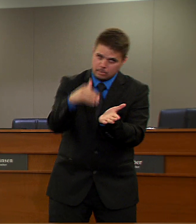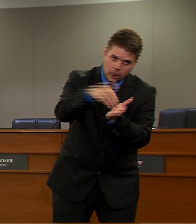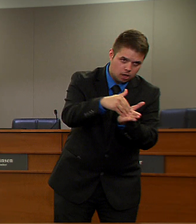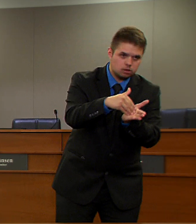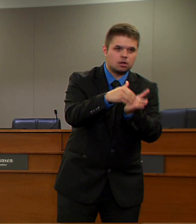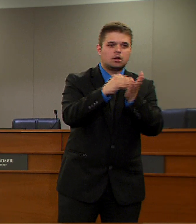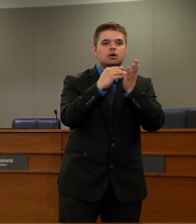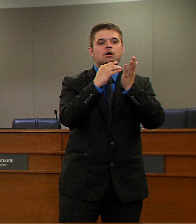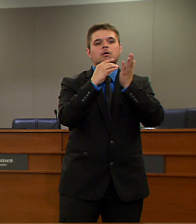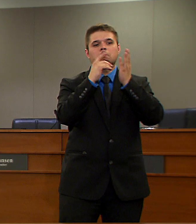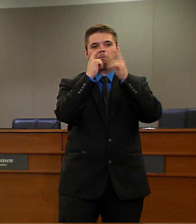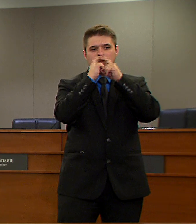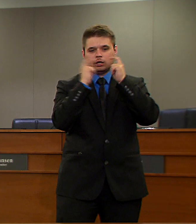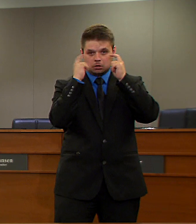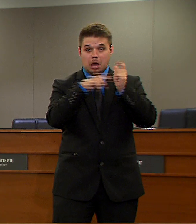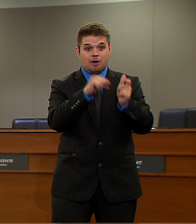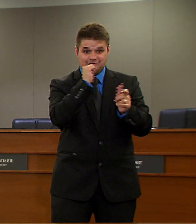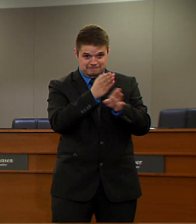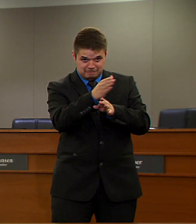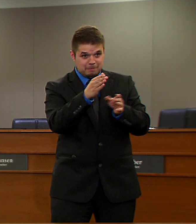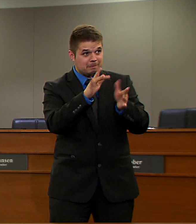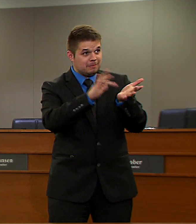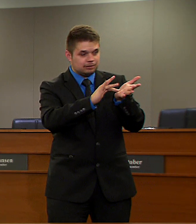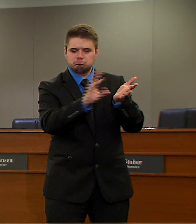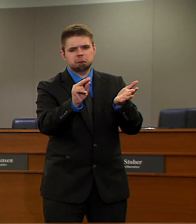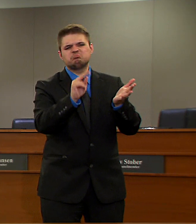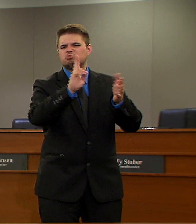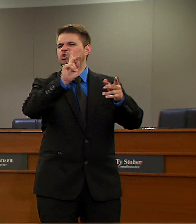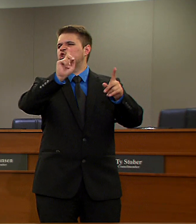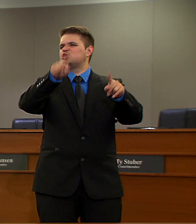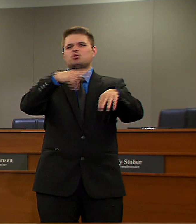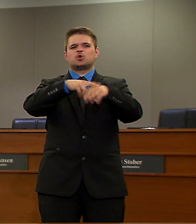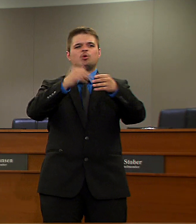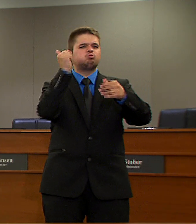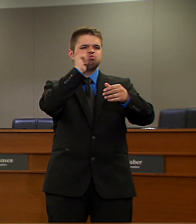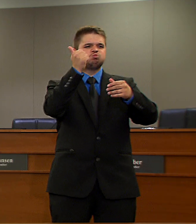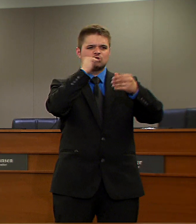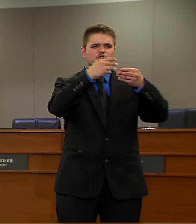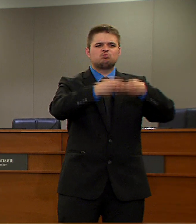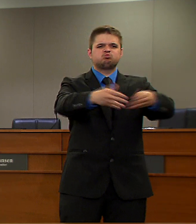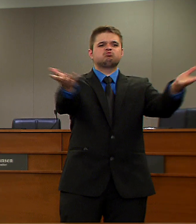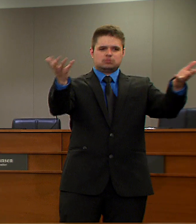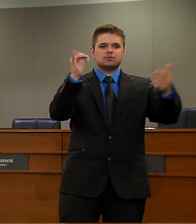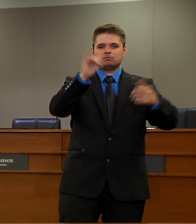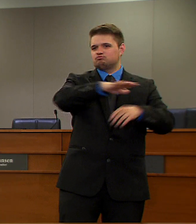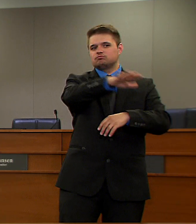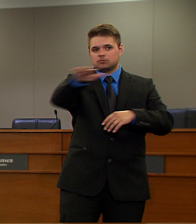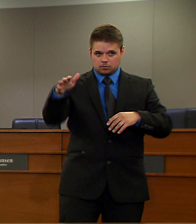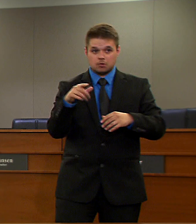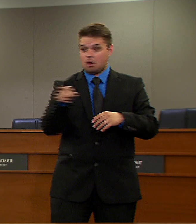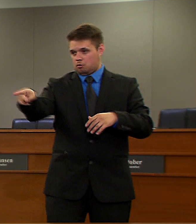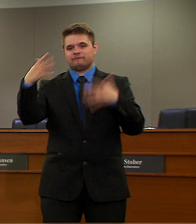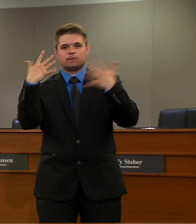So I put my order in for over 7,000 masks for Vancouver and I'm looking forward to being